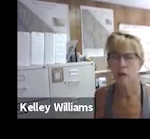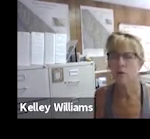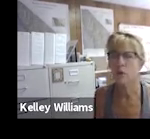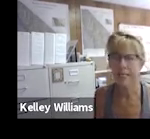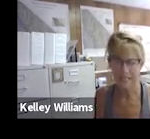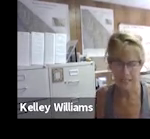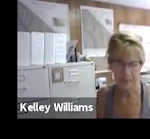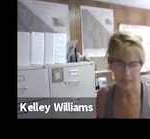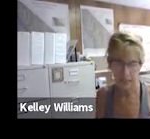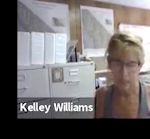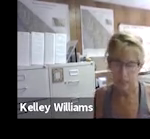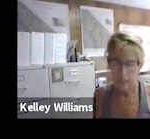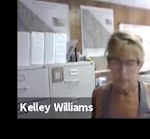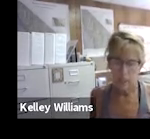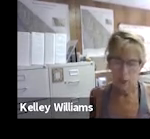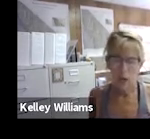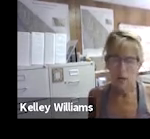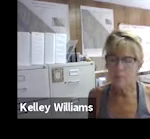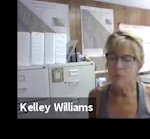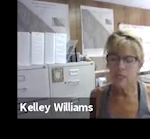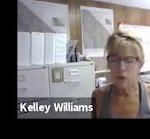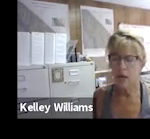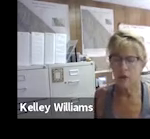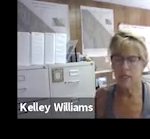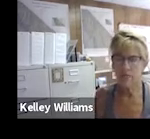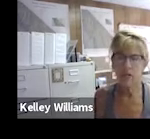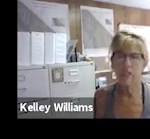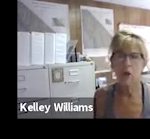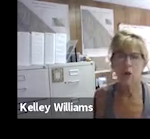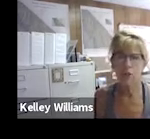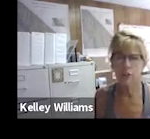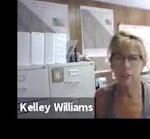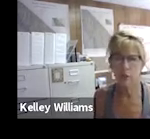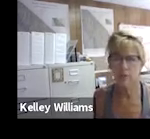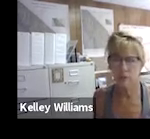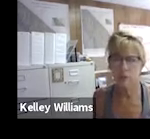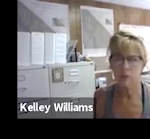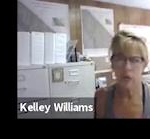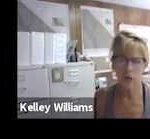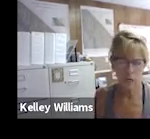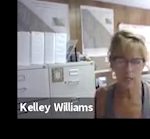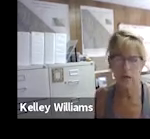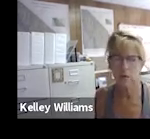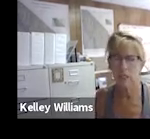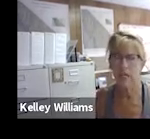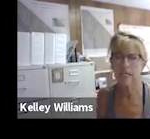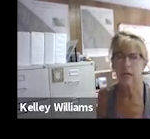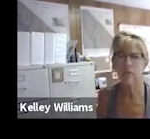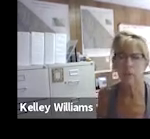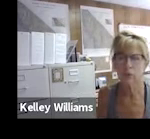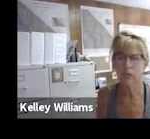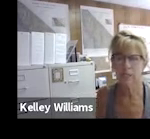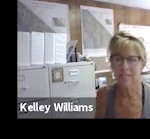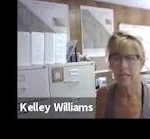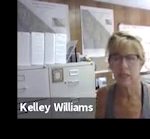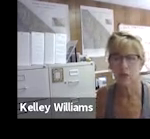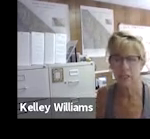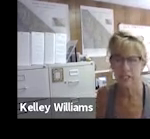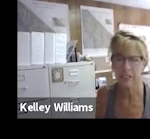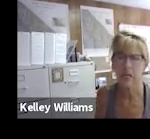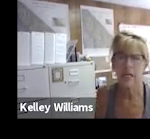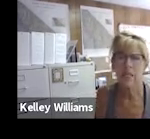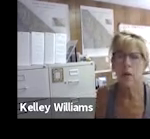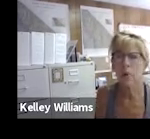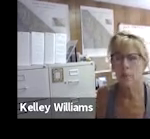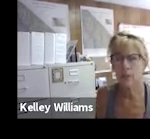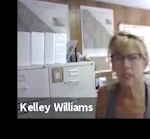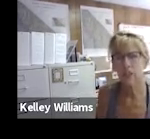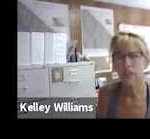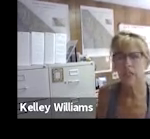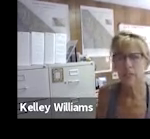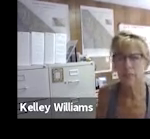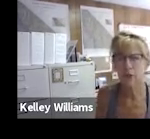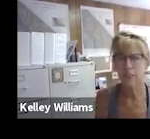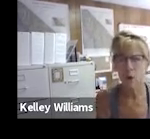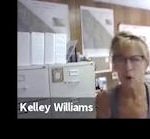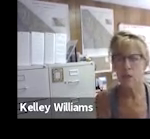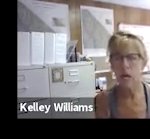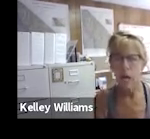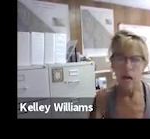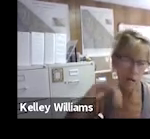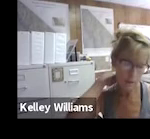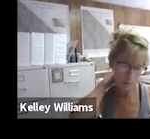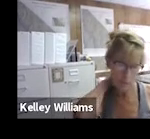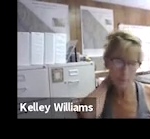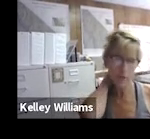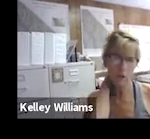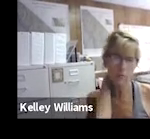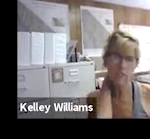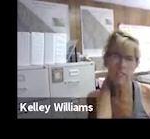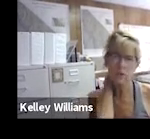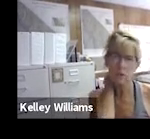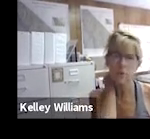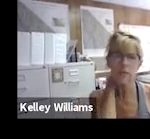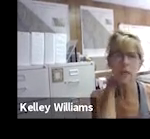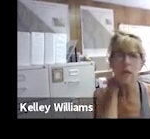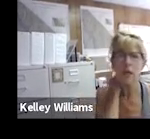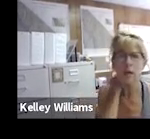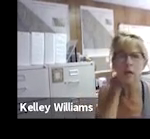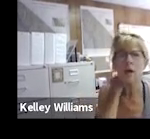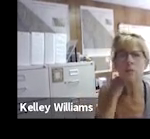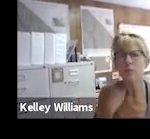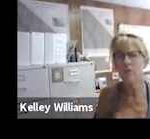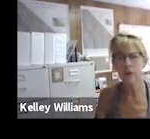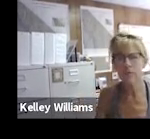Kelley Williams: A teaching moment to interact with their children on earthquake safety so i'm in your county is a very large geographical county in California, the second largest in our population is pretty small.